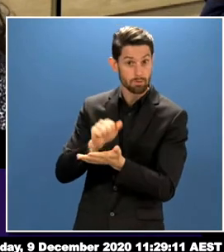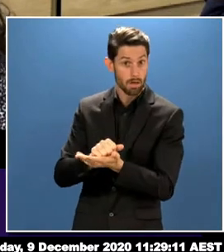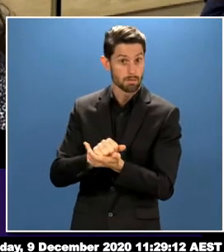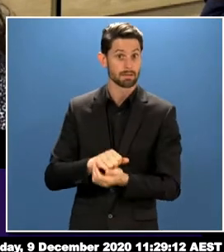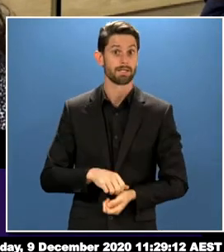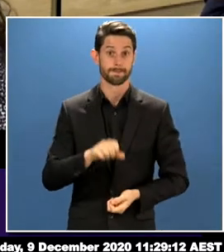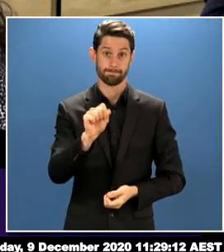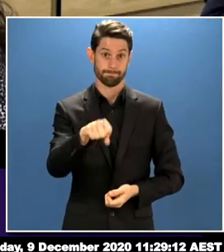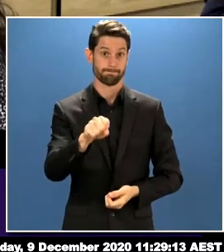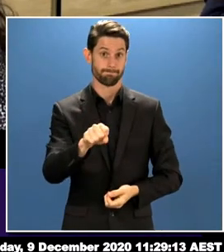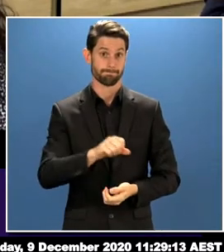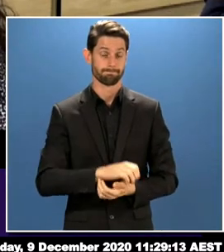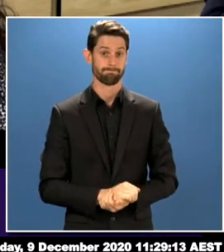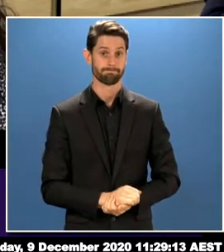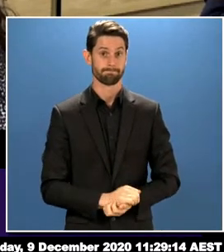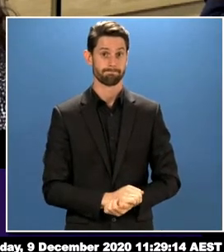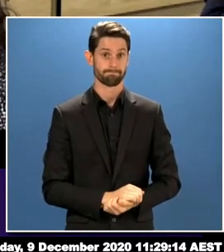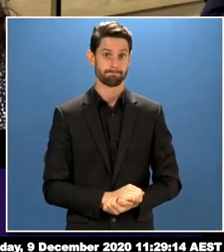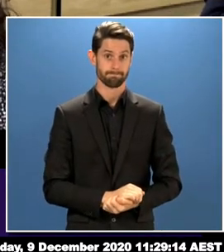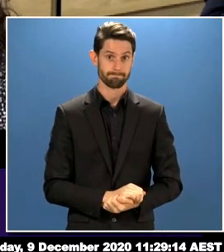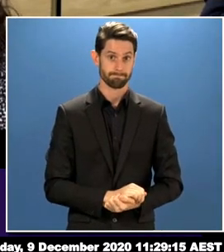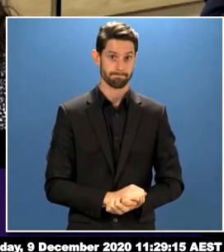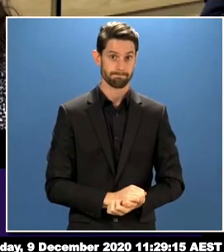That's --- MS FRASER: The tax legislation. That's correct.